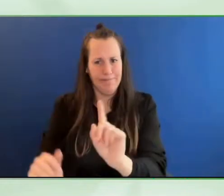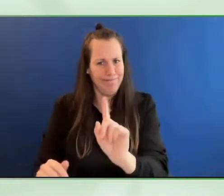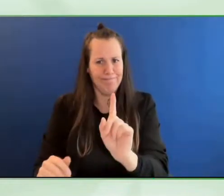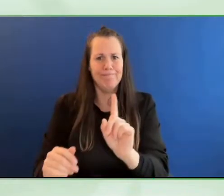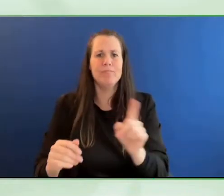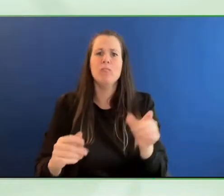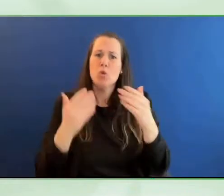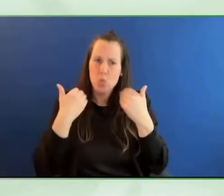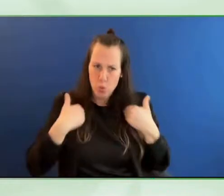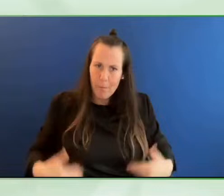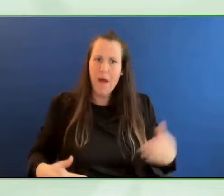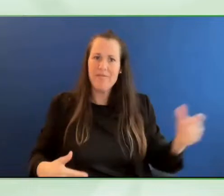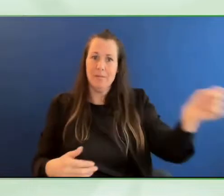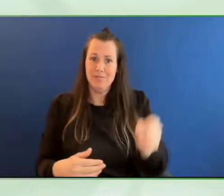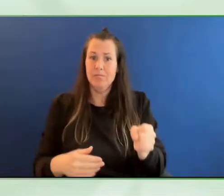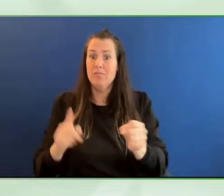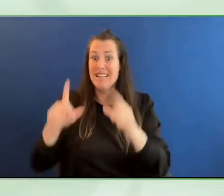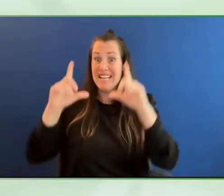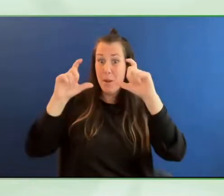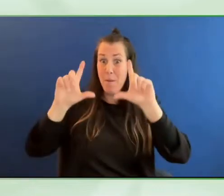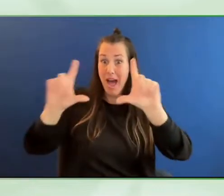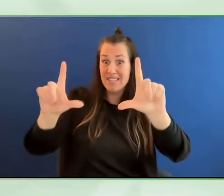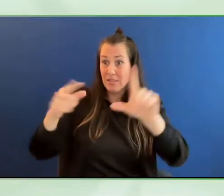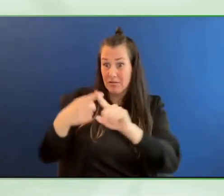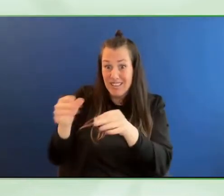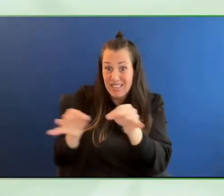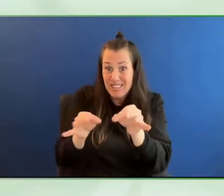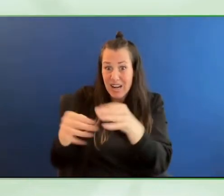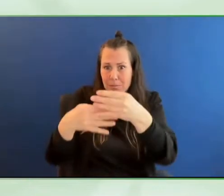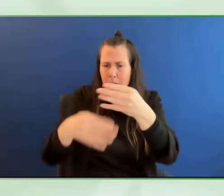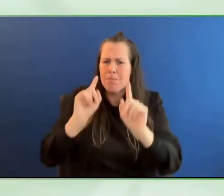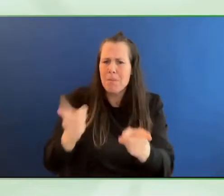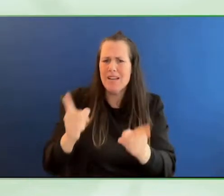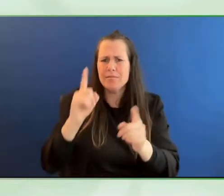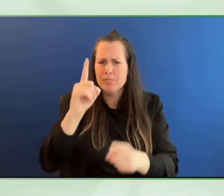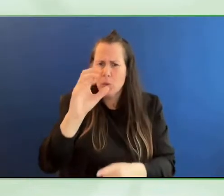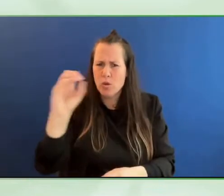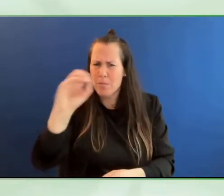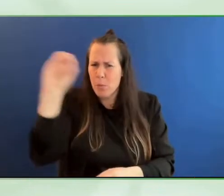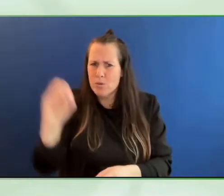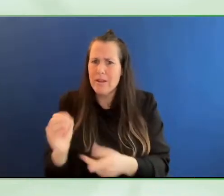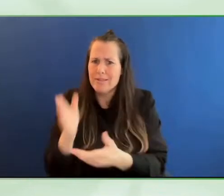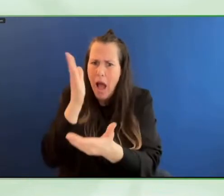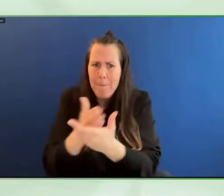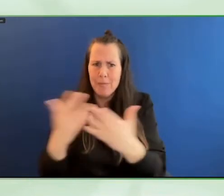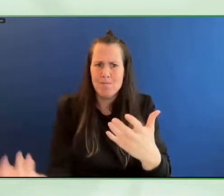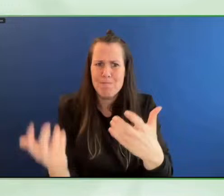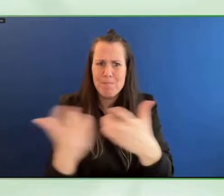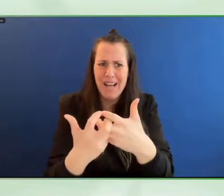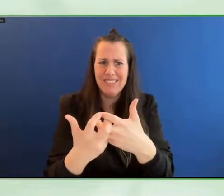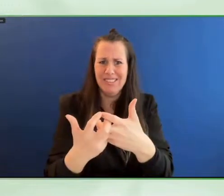that description, is thinking hard about who is getting the information and what they want to know. That is the human element, I guess. Absolutely.